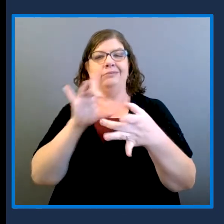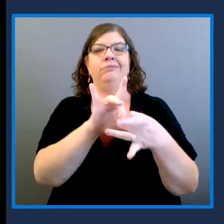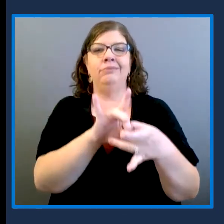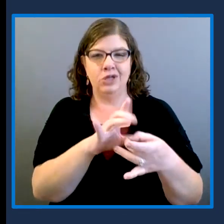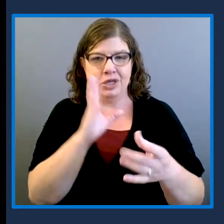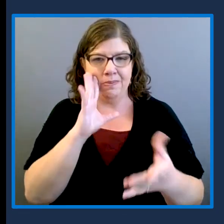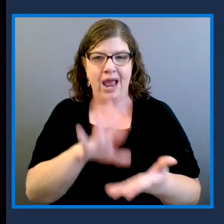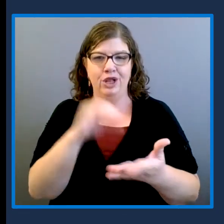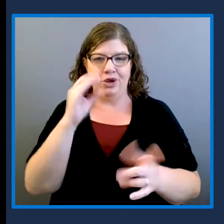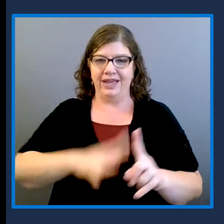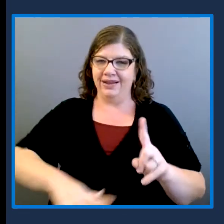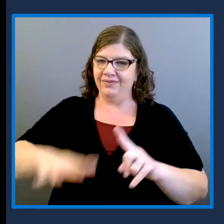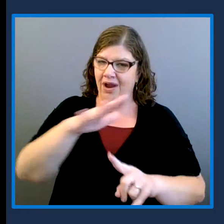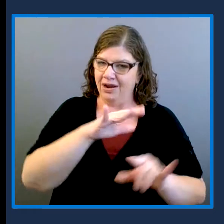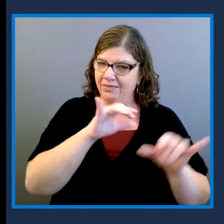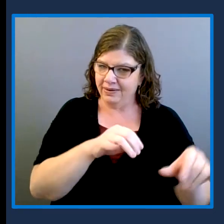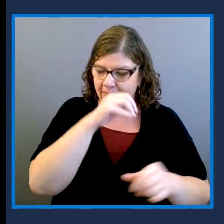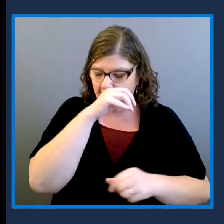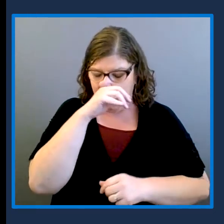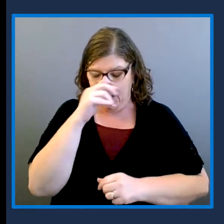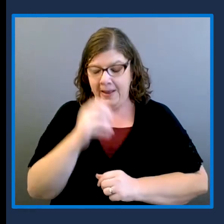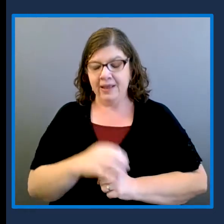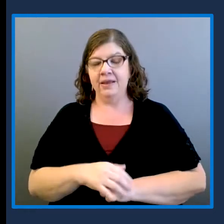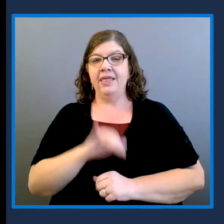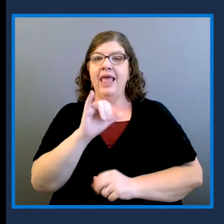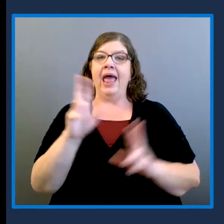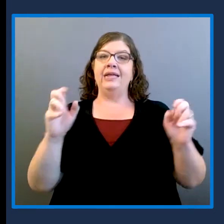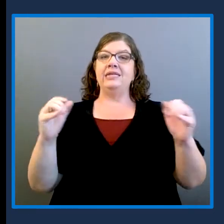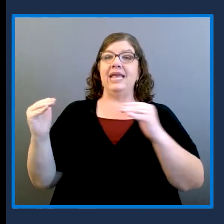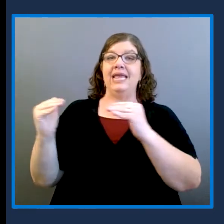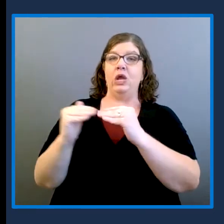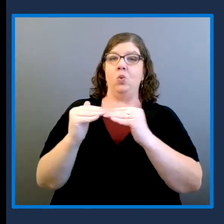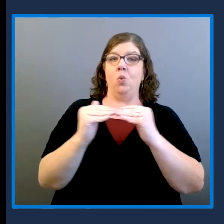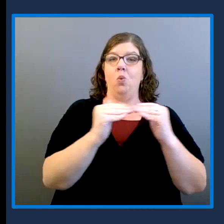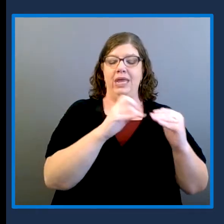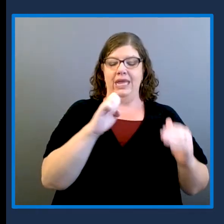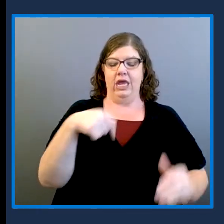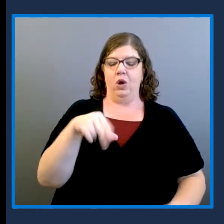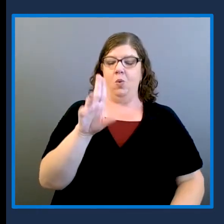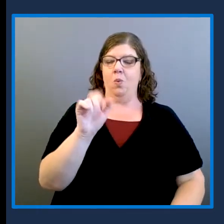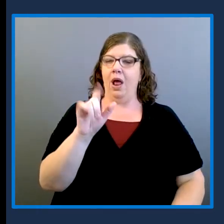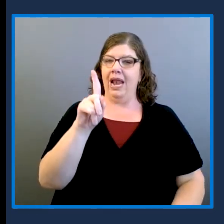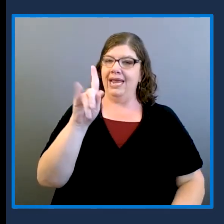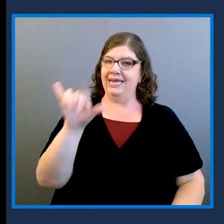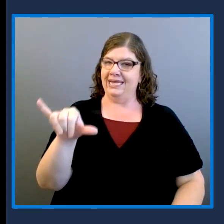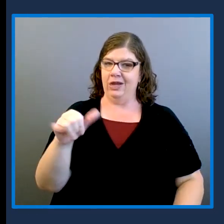and engaging within my learning environment and and that is equality this first image you see all